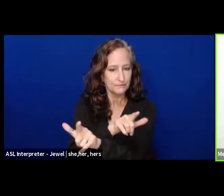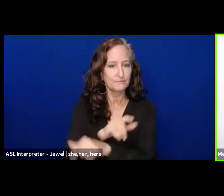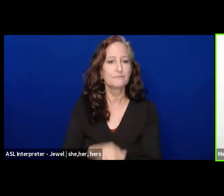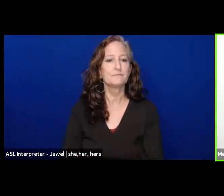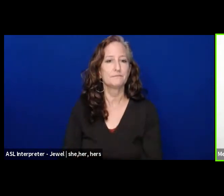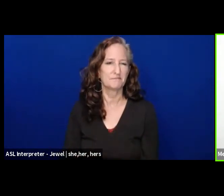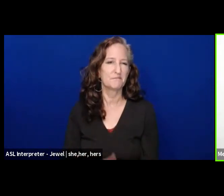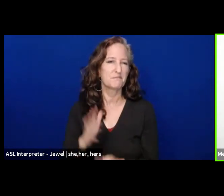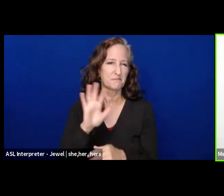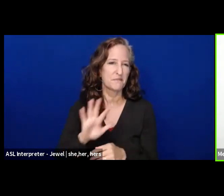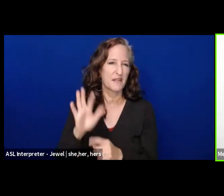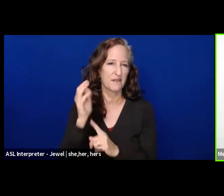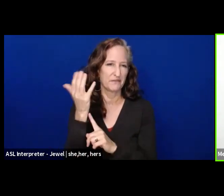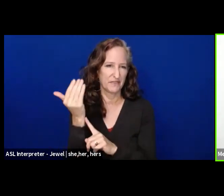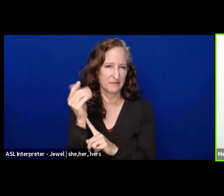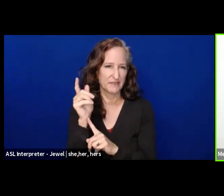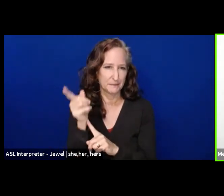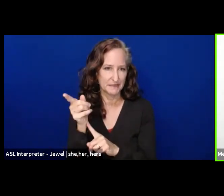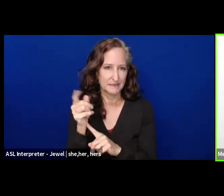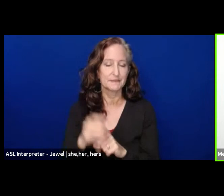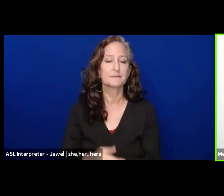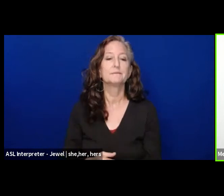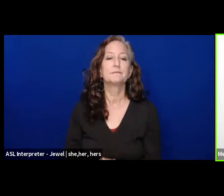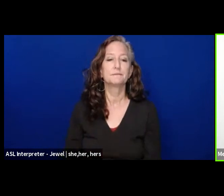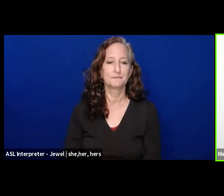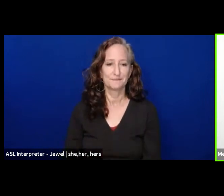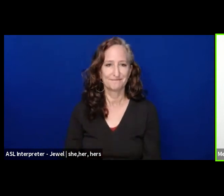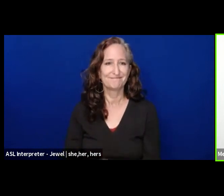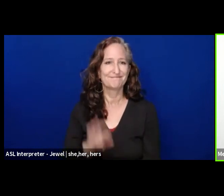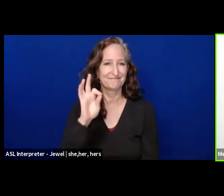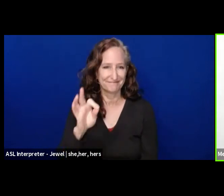taking turns on-screen. Appreciate your partnership.